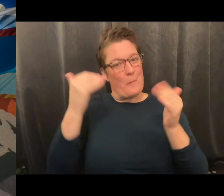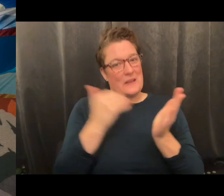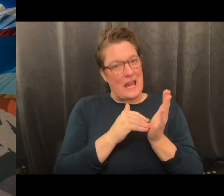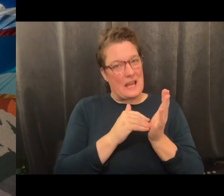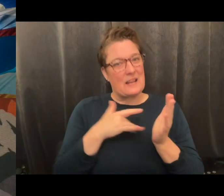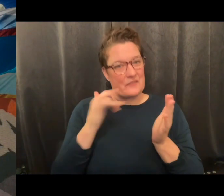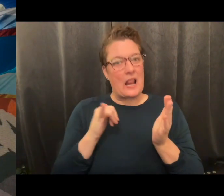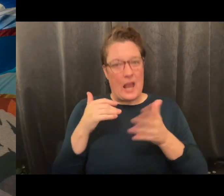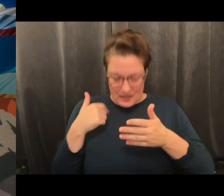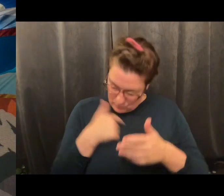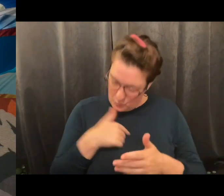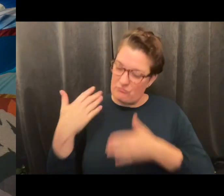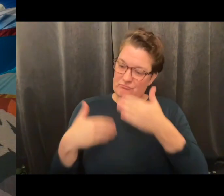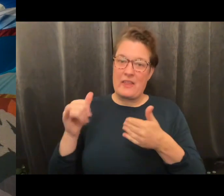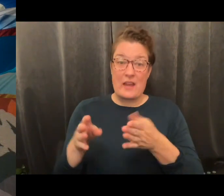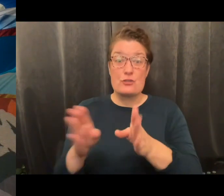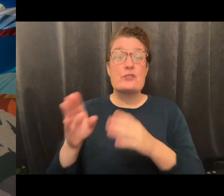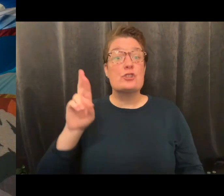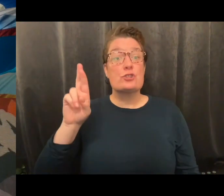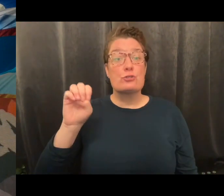adopted a resolution for reparations.